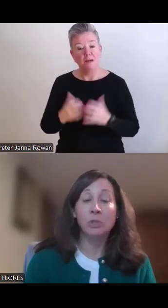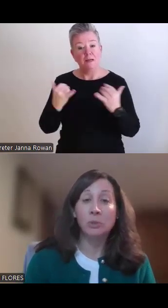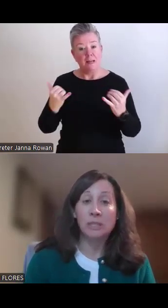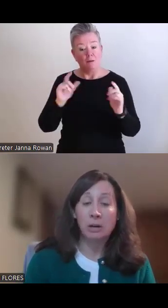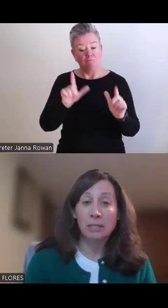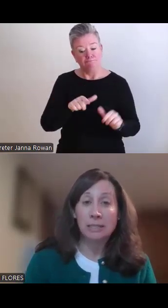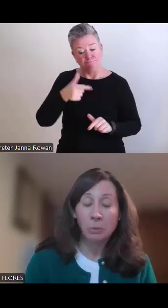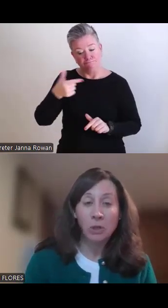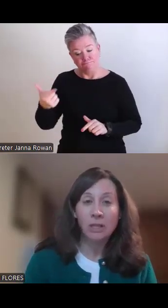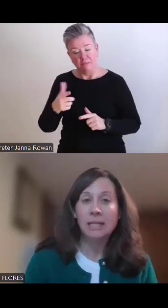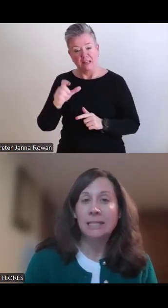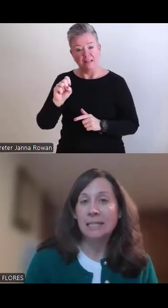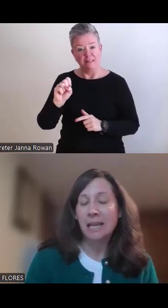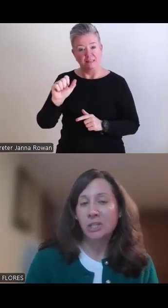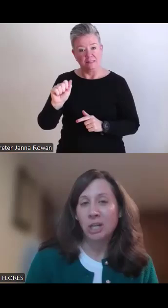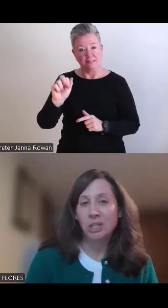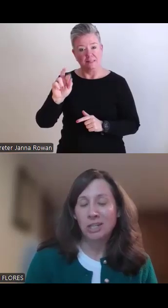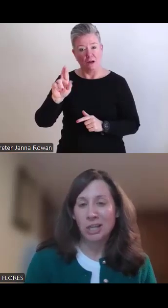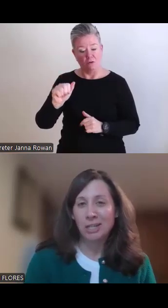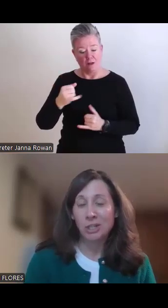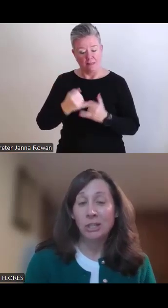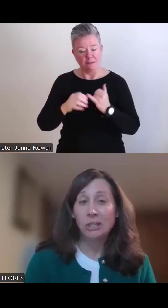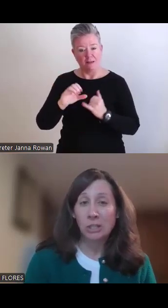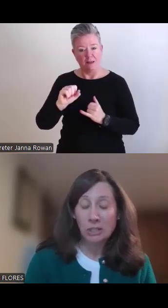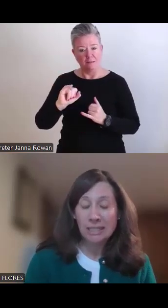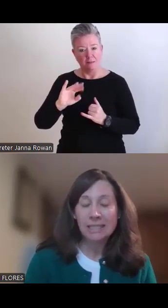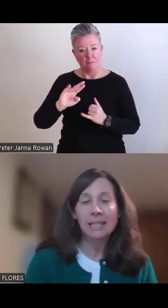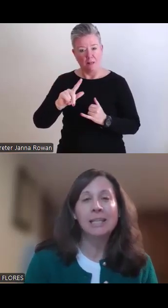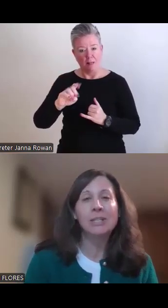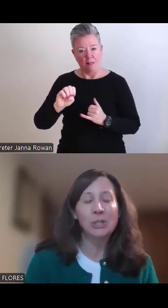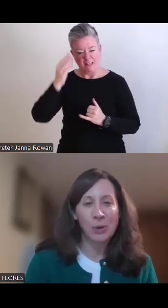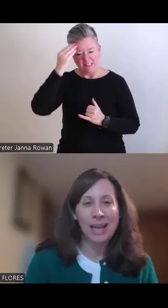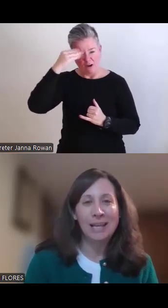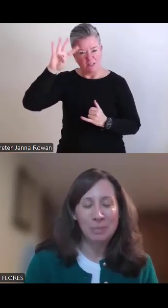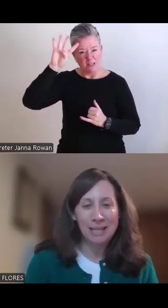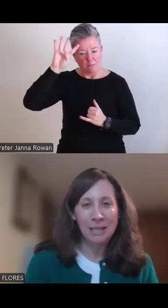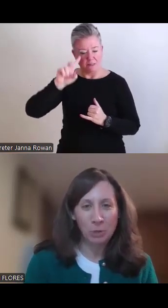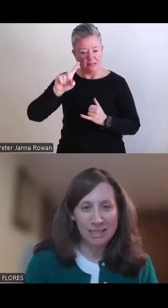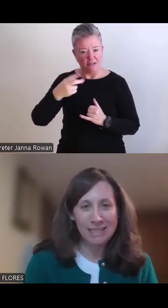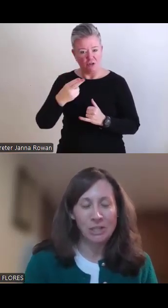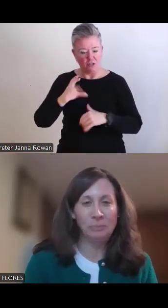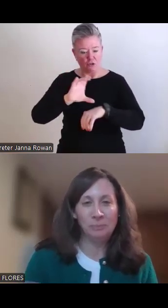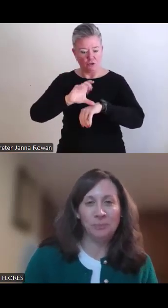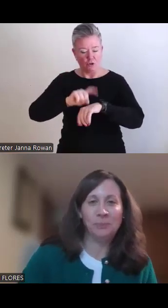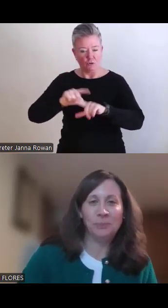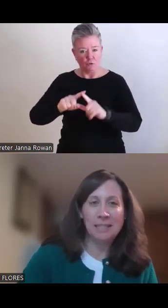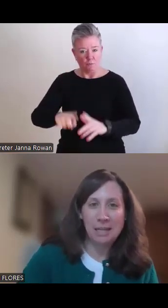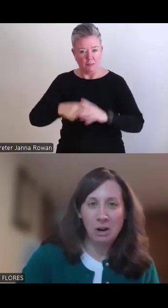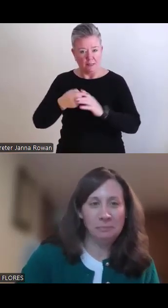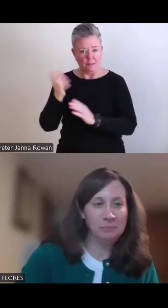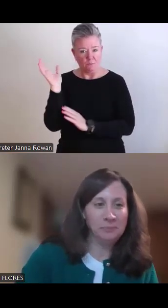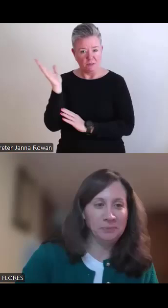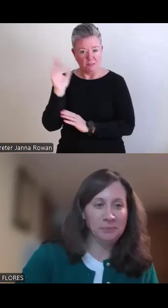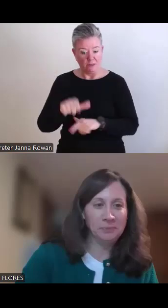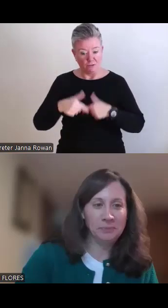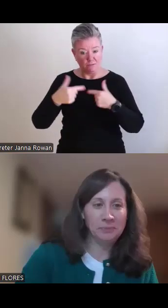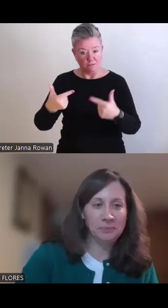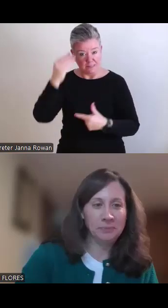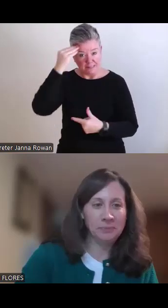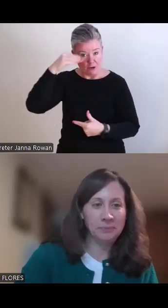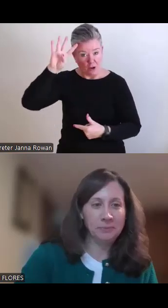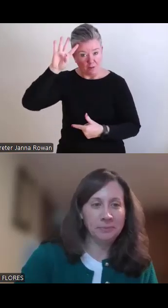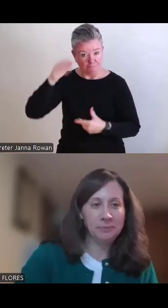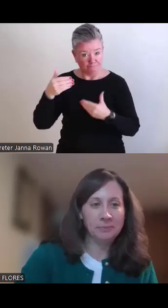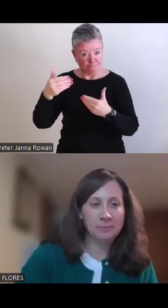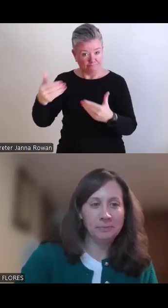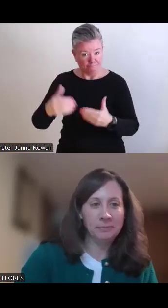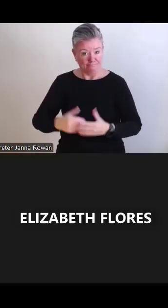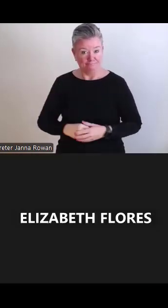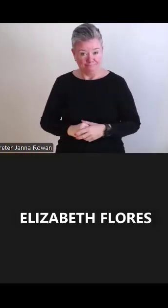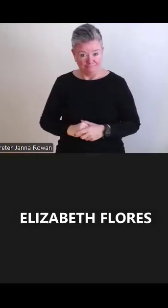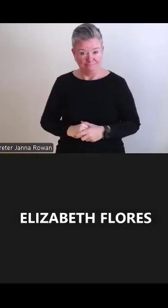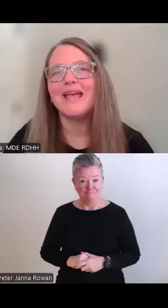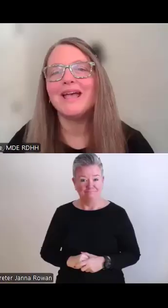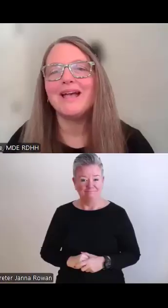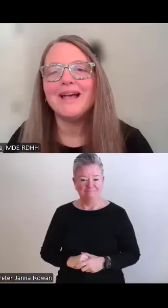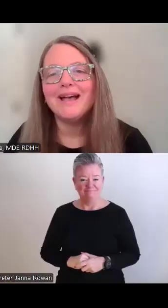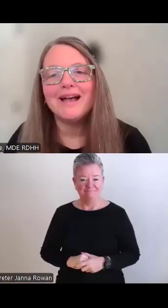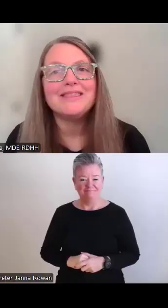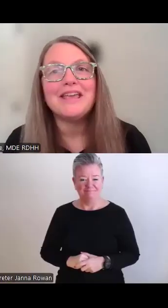over to Sara Sibble, DHH education consultant, to go ahead and begin the presentation. Sara?